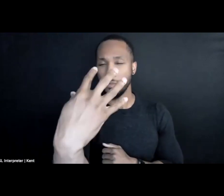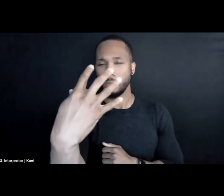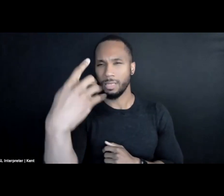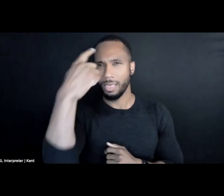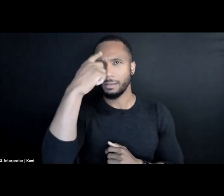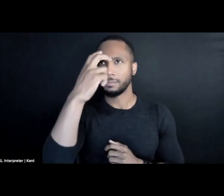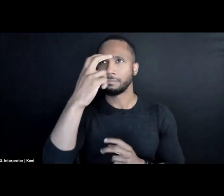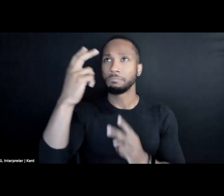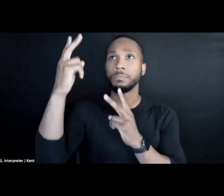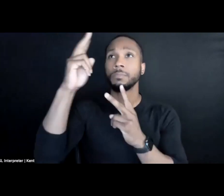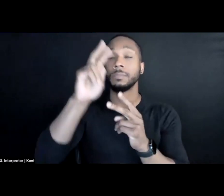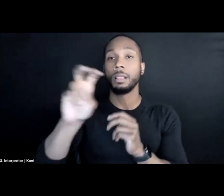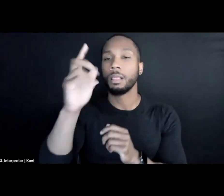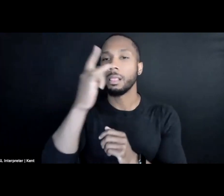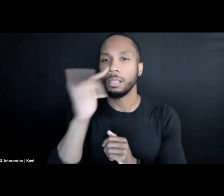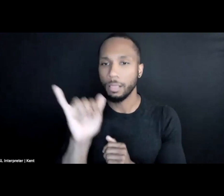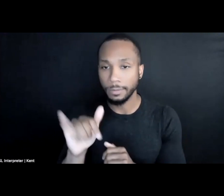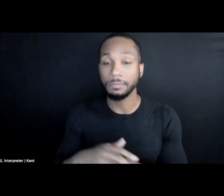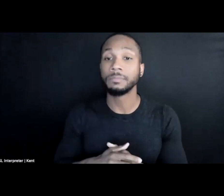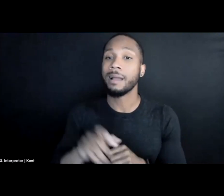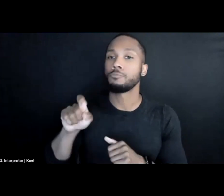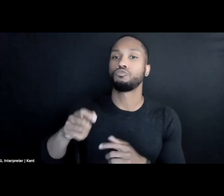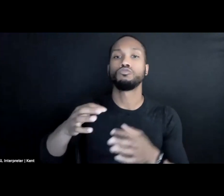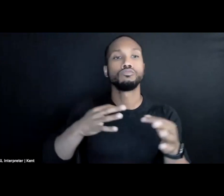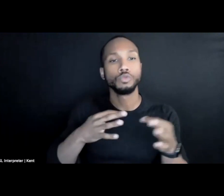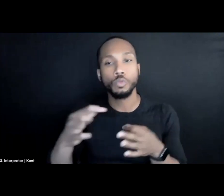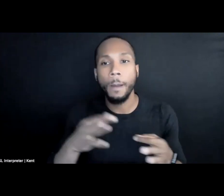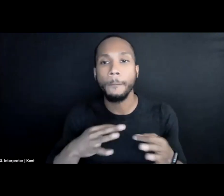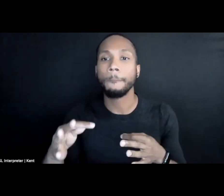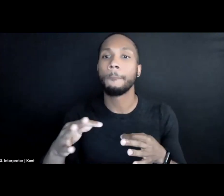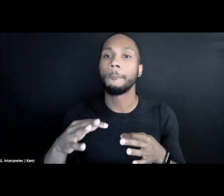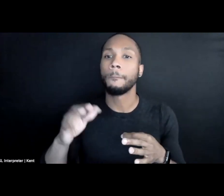Tengo que describir Las notas de